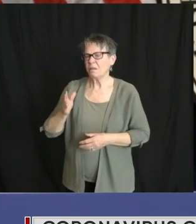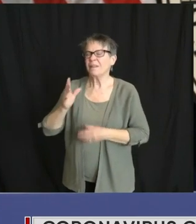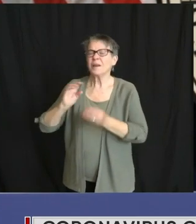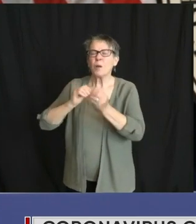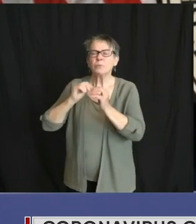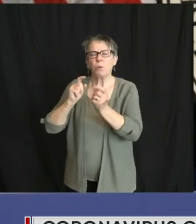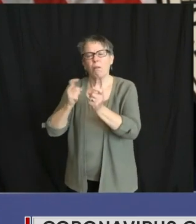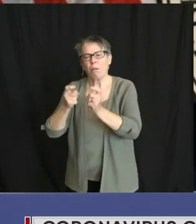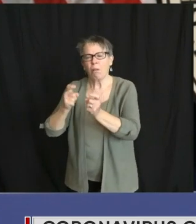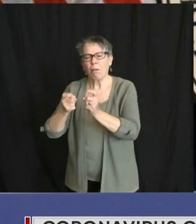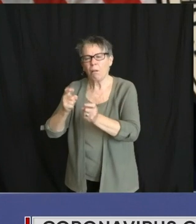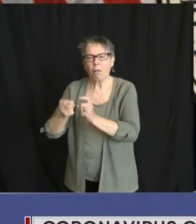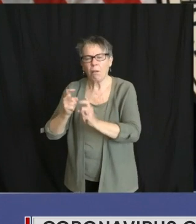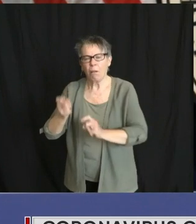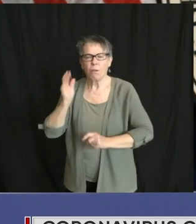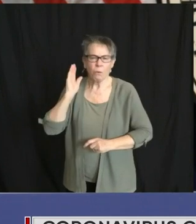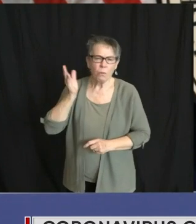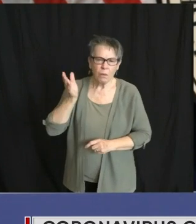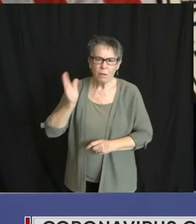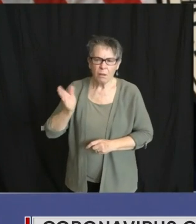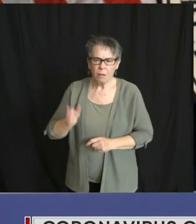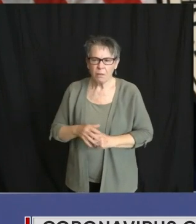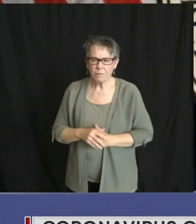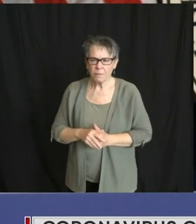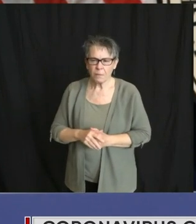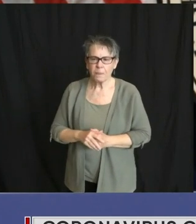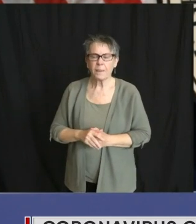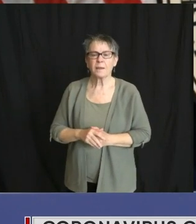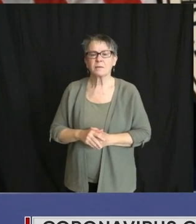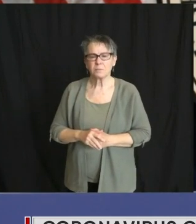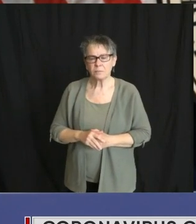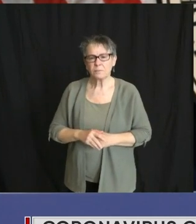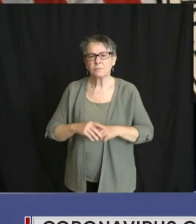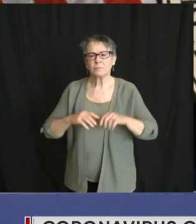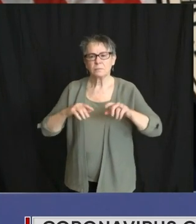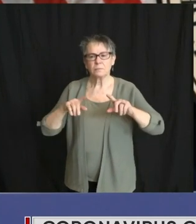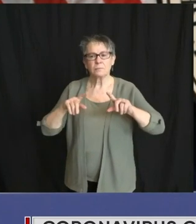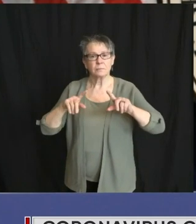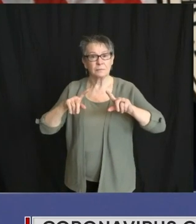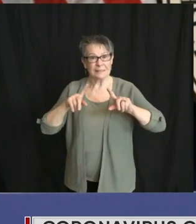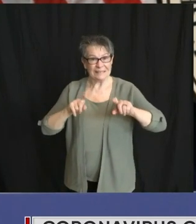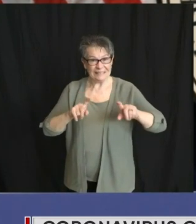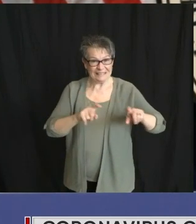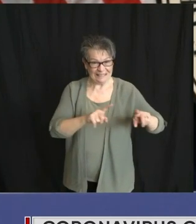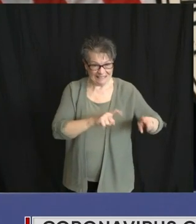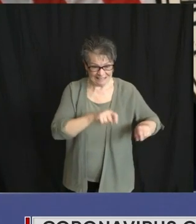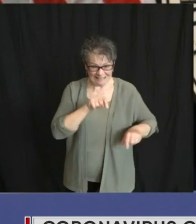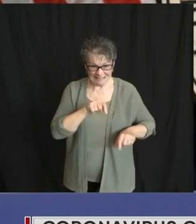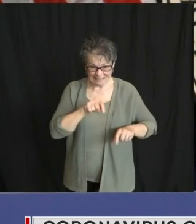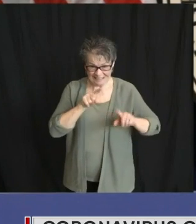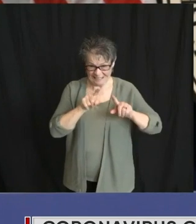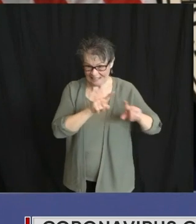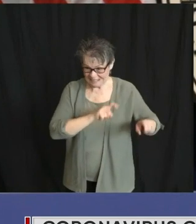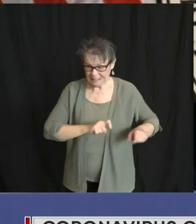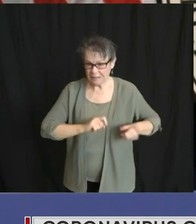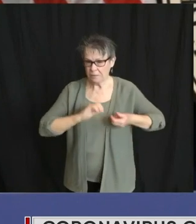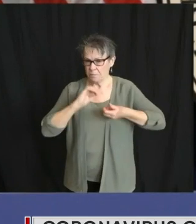THAT NUMBER WILL CHANGE. WITH RESPECT TO TESTING, THEY ARE